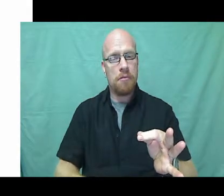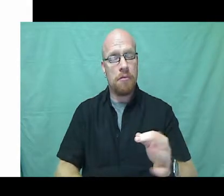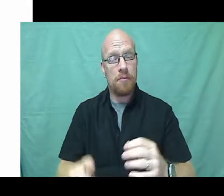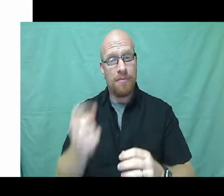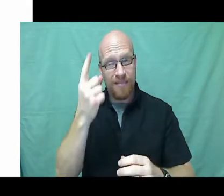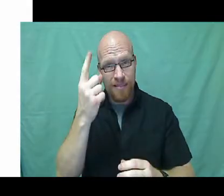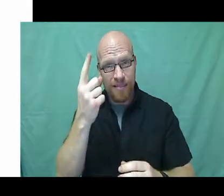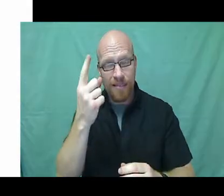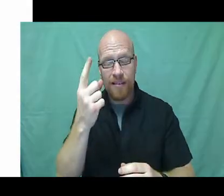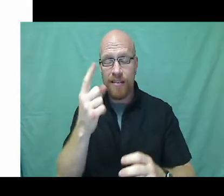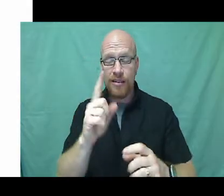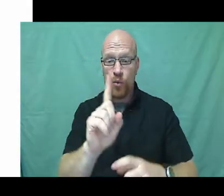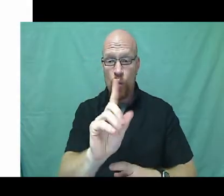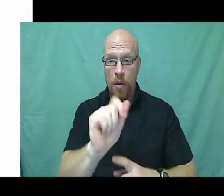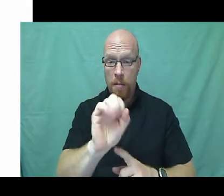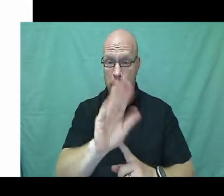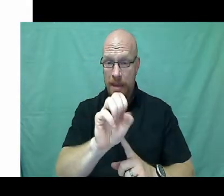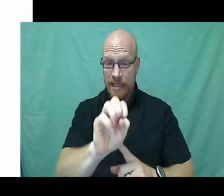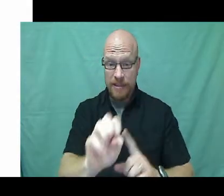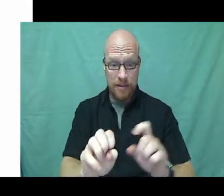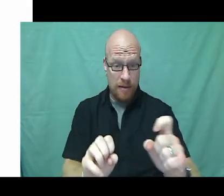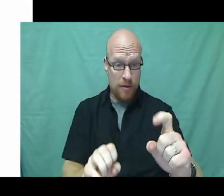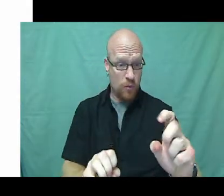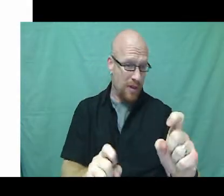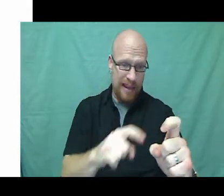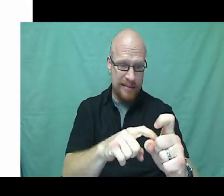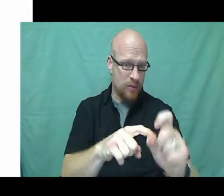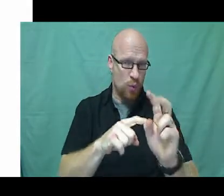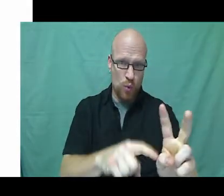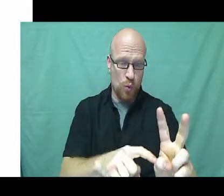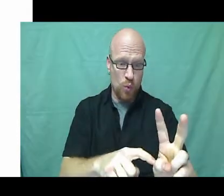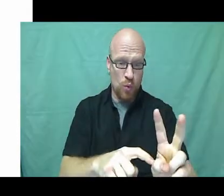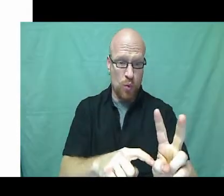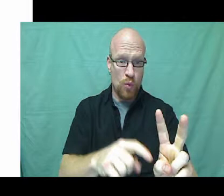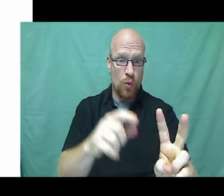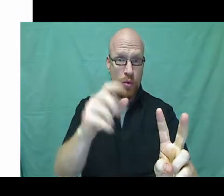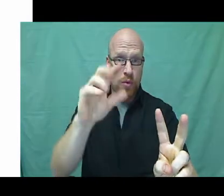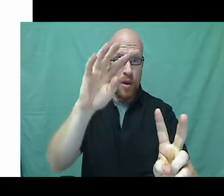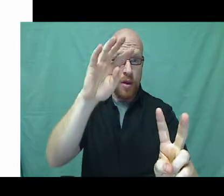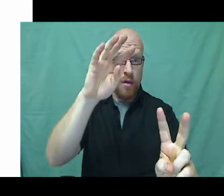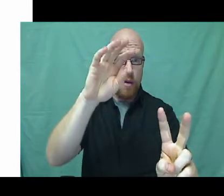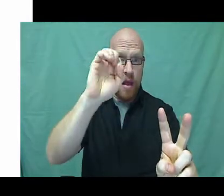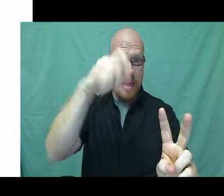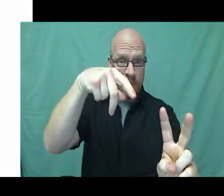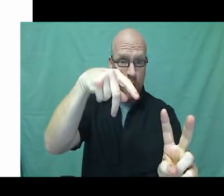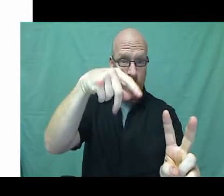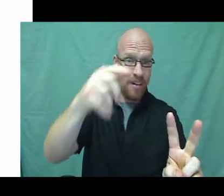[ Pause ]